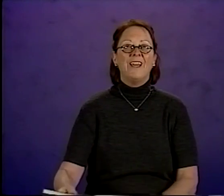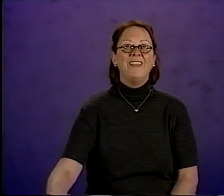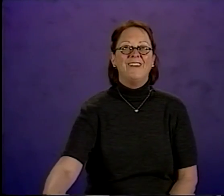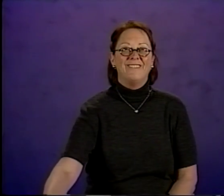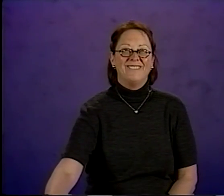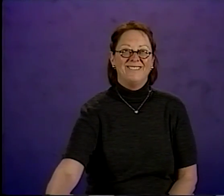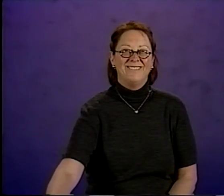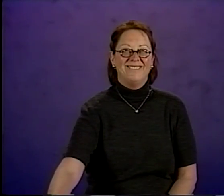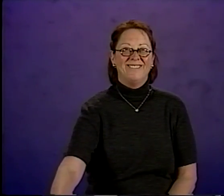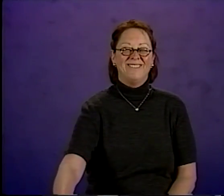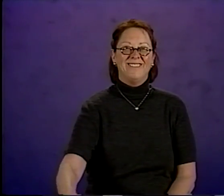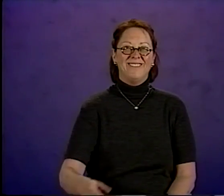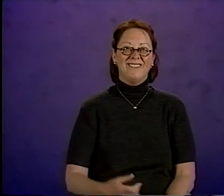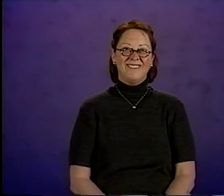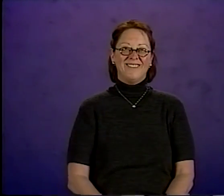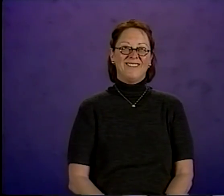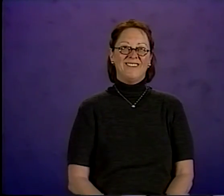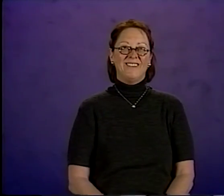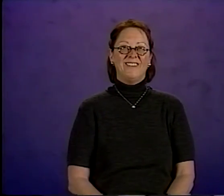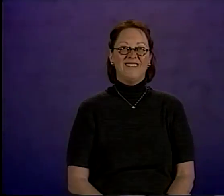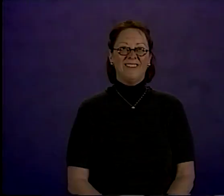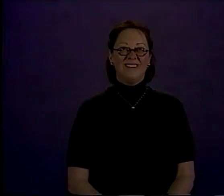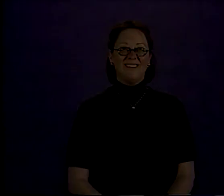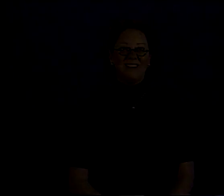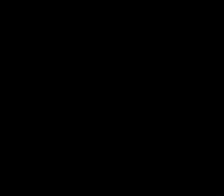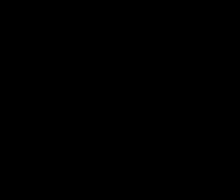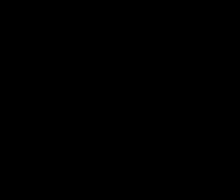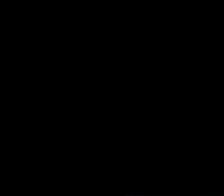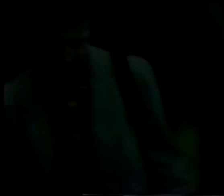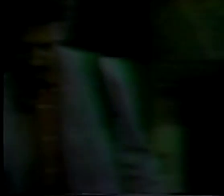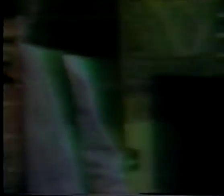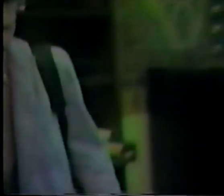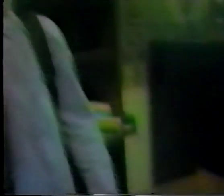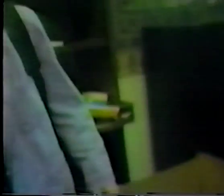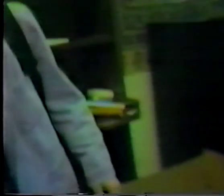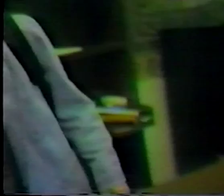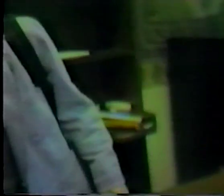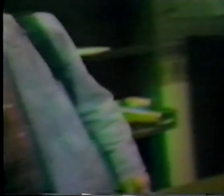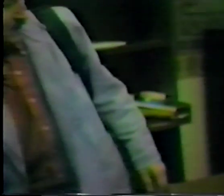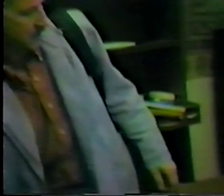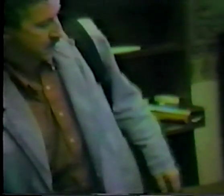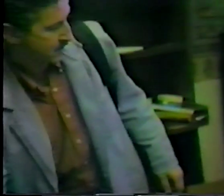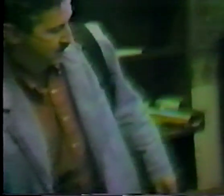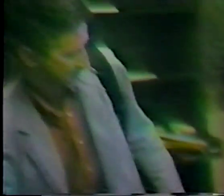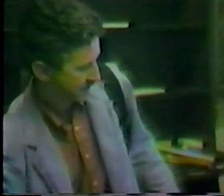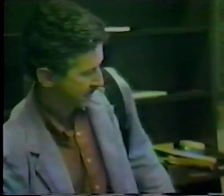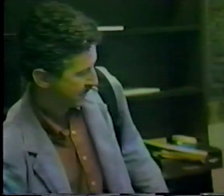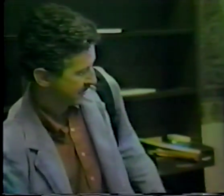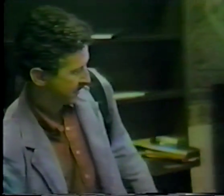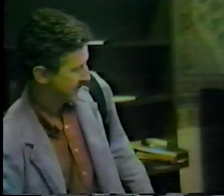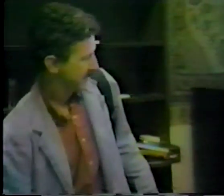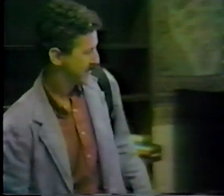Thank you!